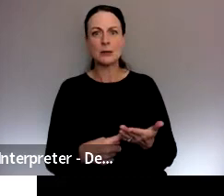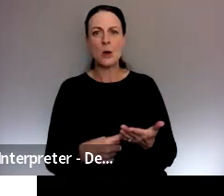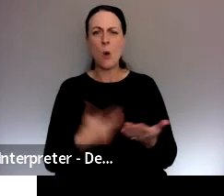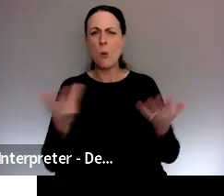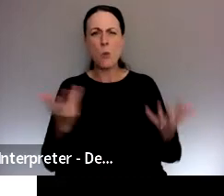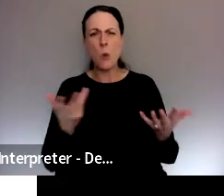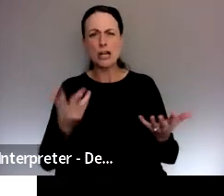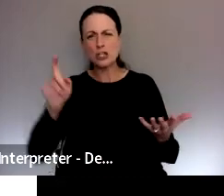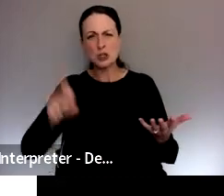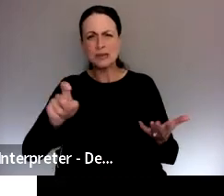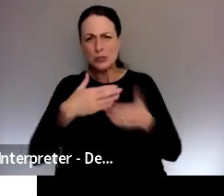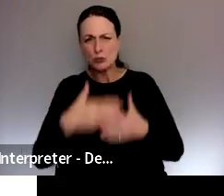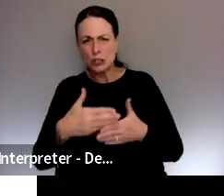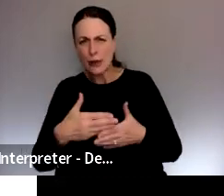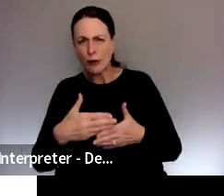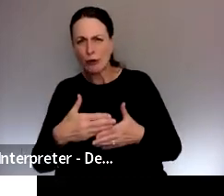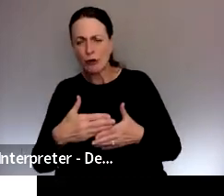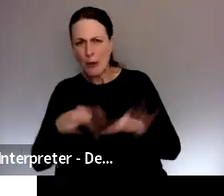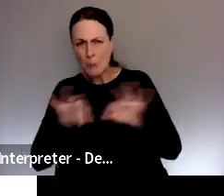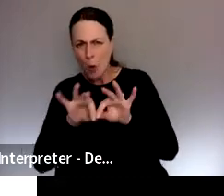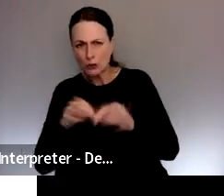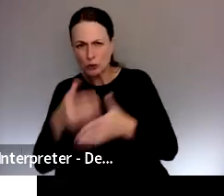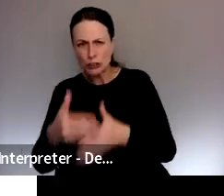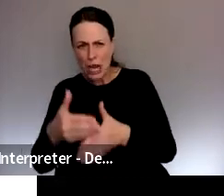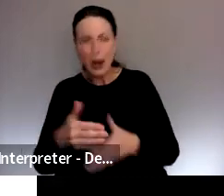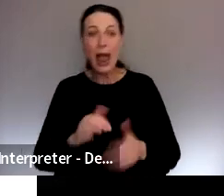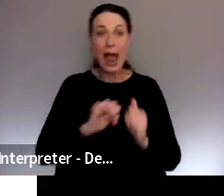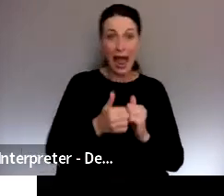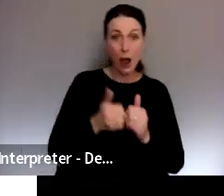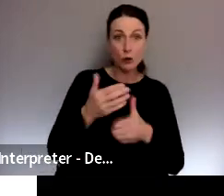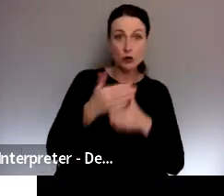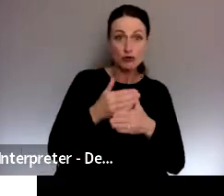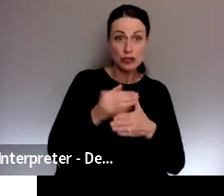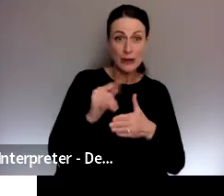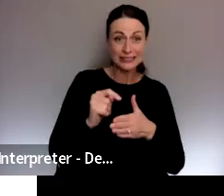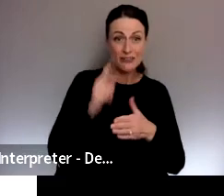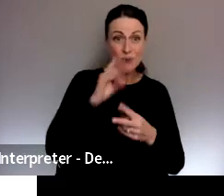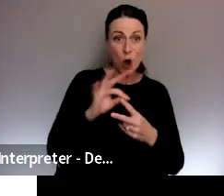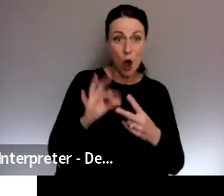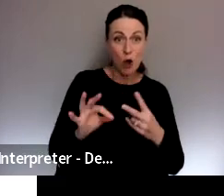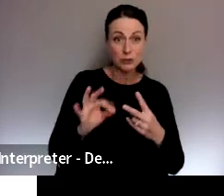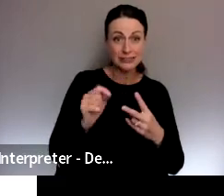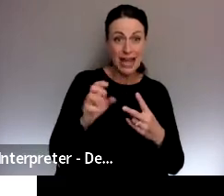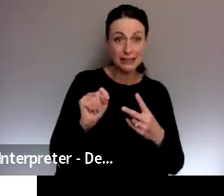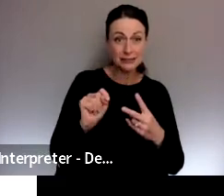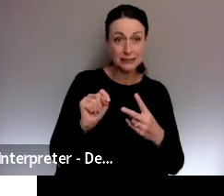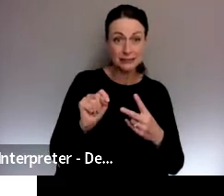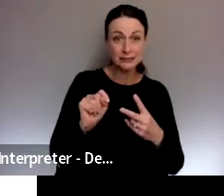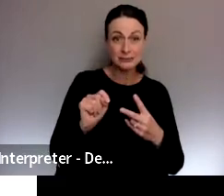is what do you need to share and how you share things in alternative text